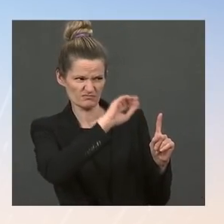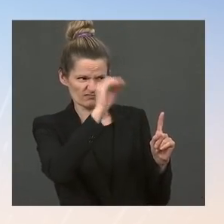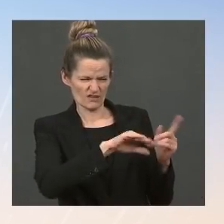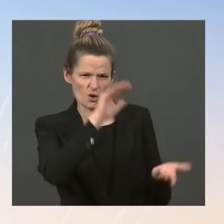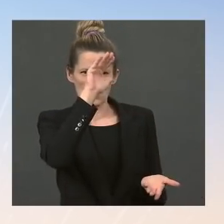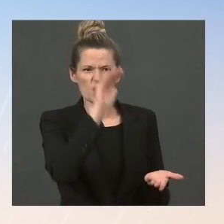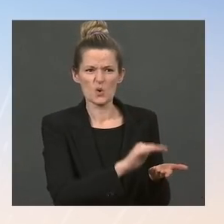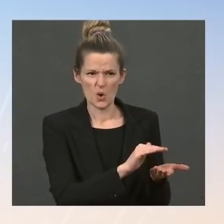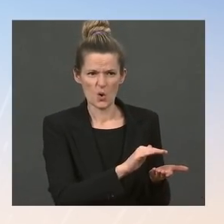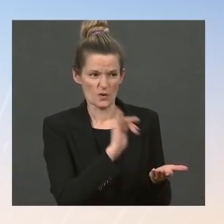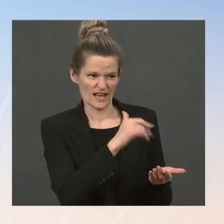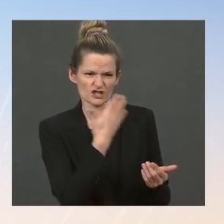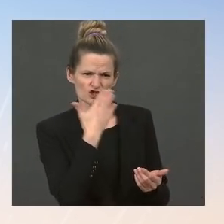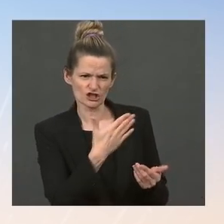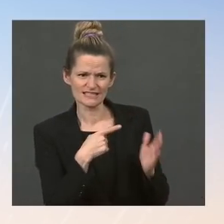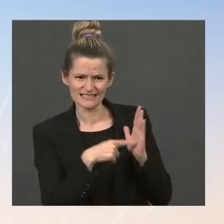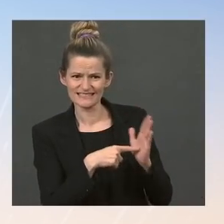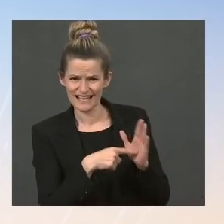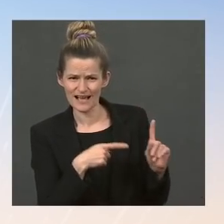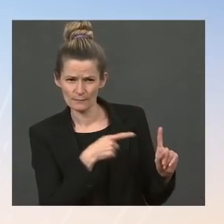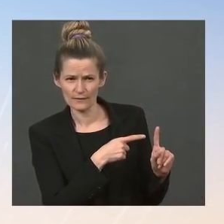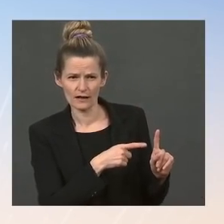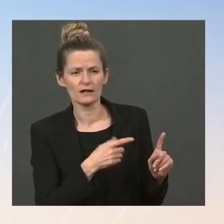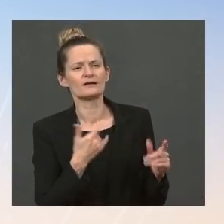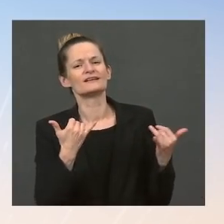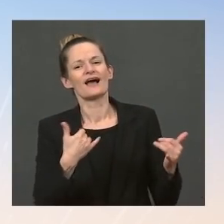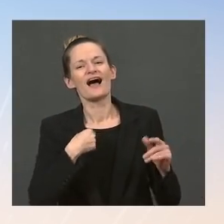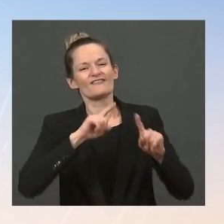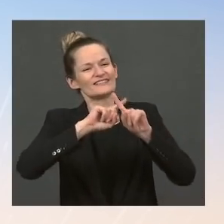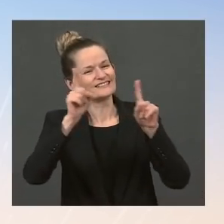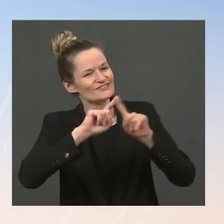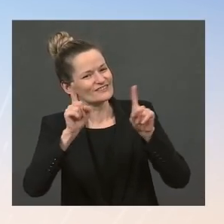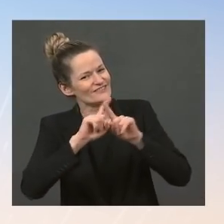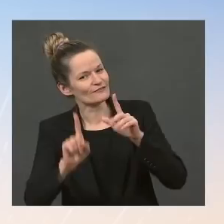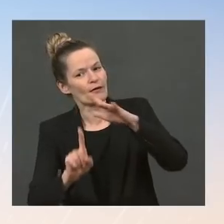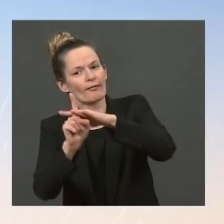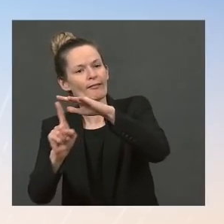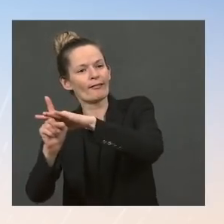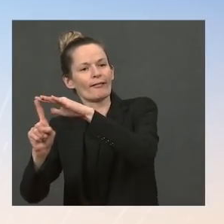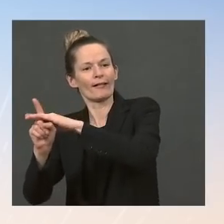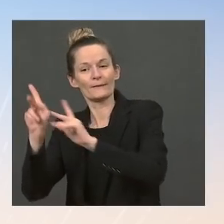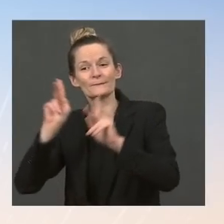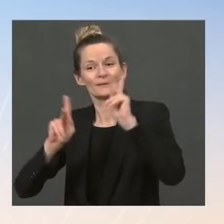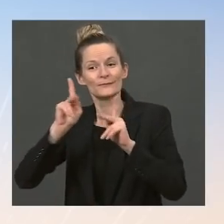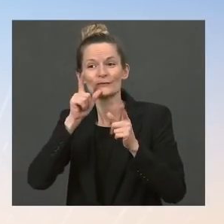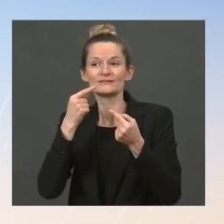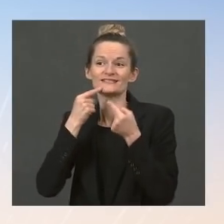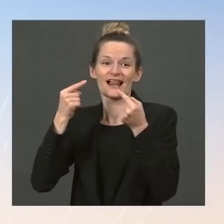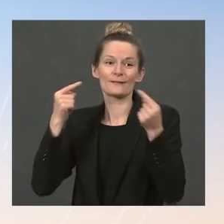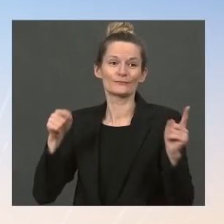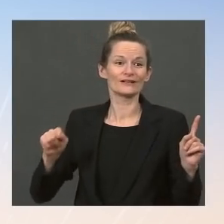we know there might be more effective voices. We don't always know how effective working in partnership with celebrities may or may not be,